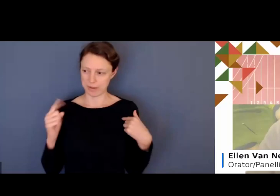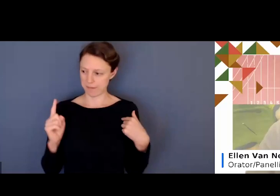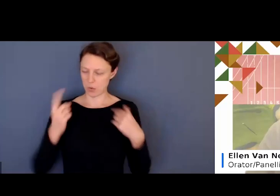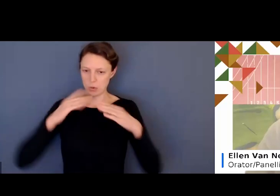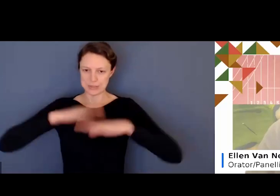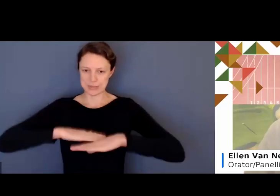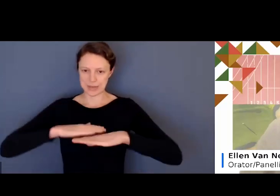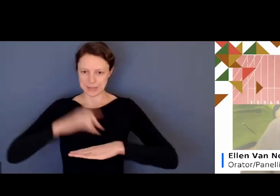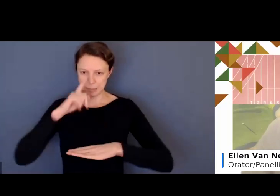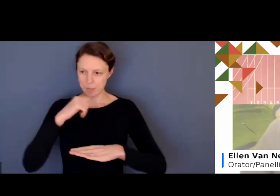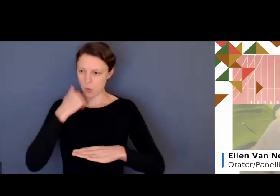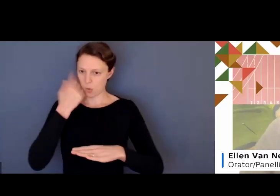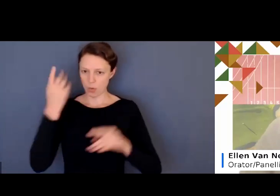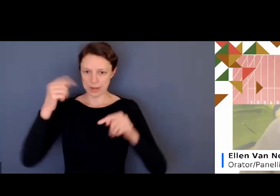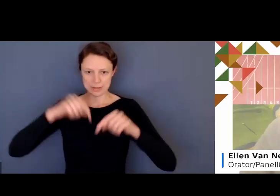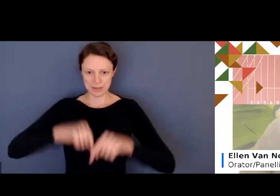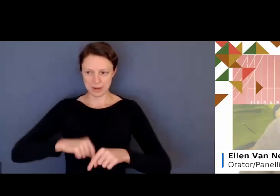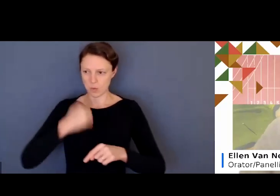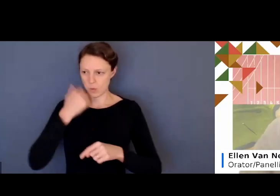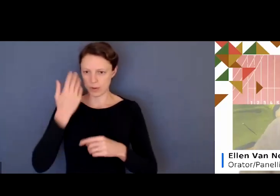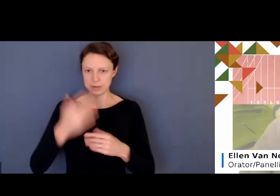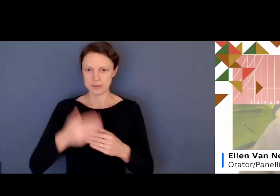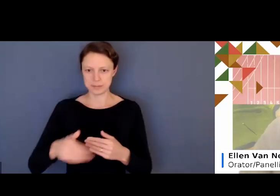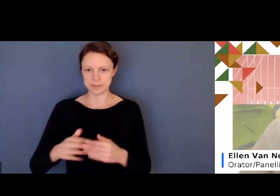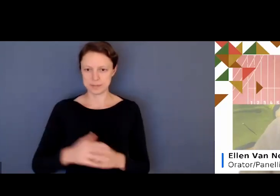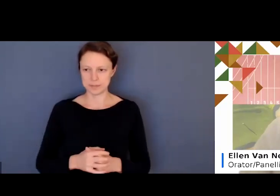have always been here.